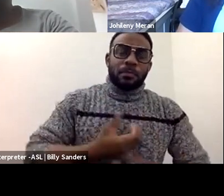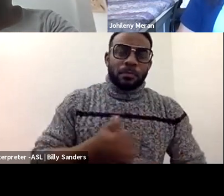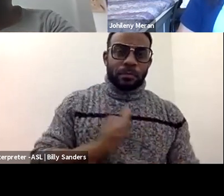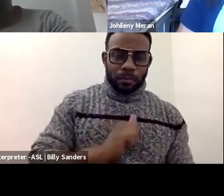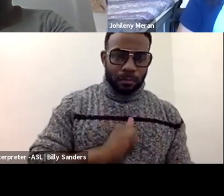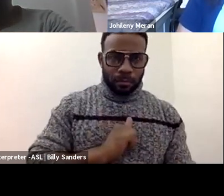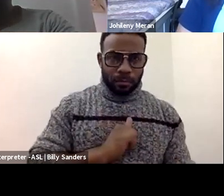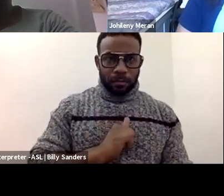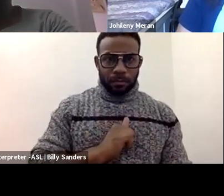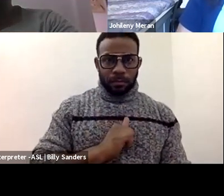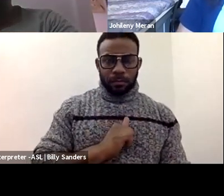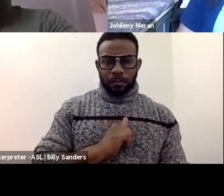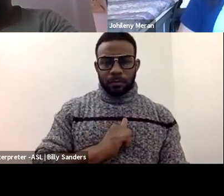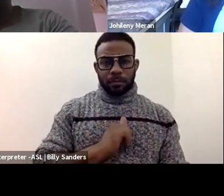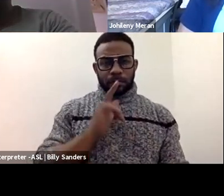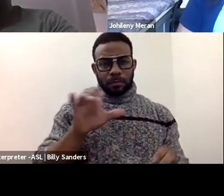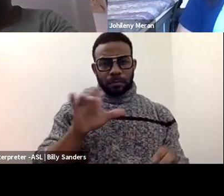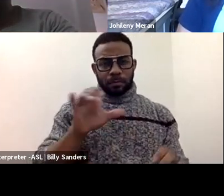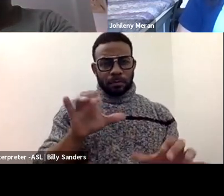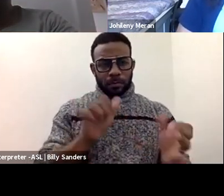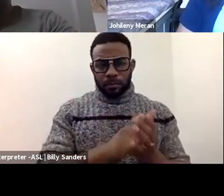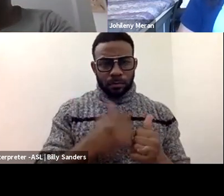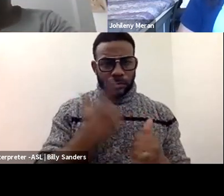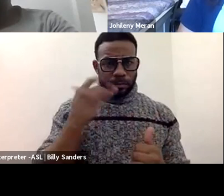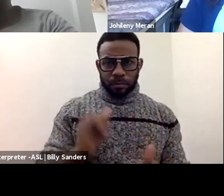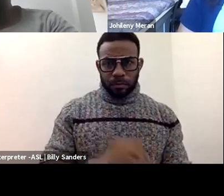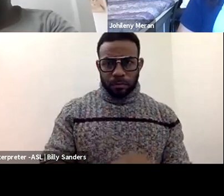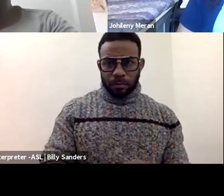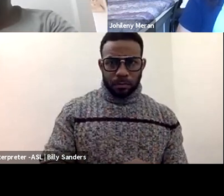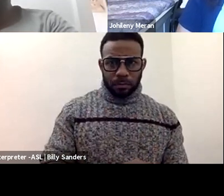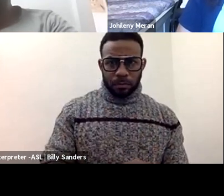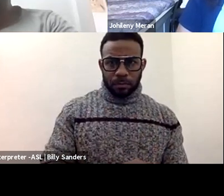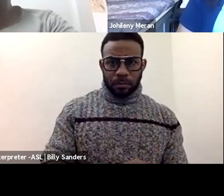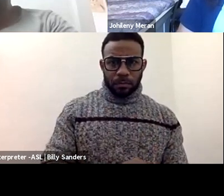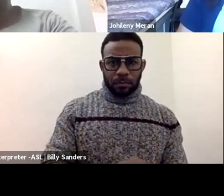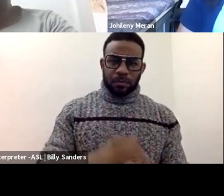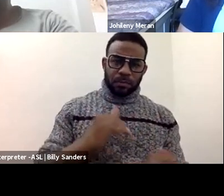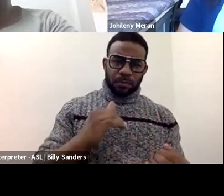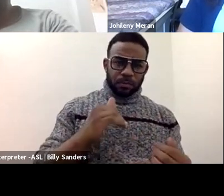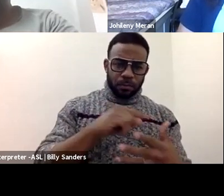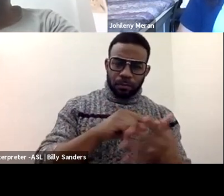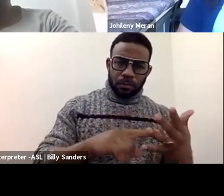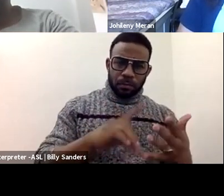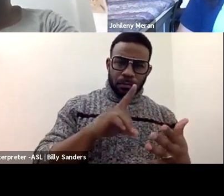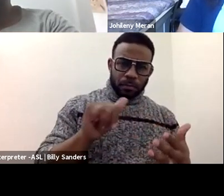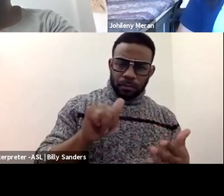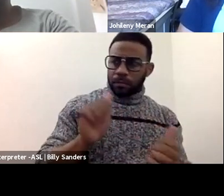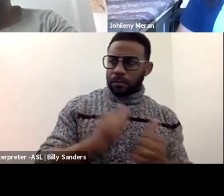think it had to do with just like the intersections between my disability with like one, it like